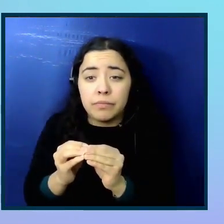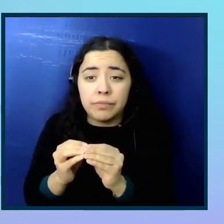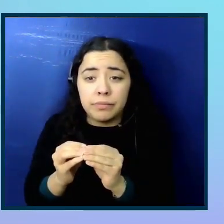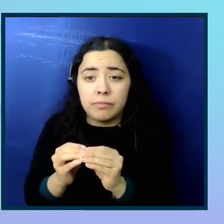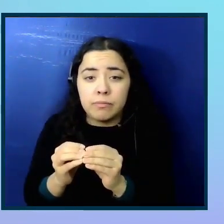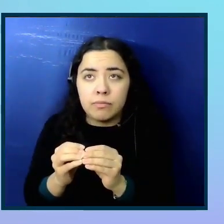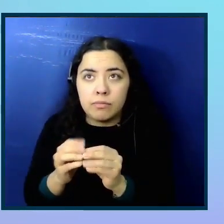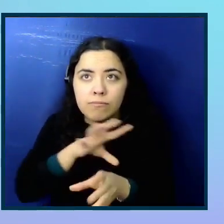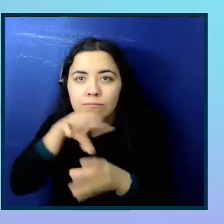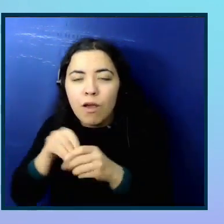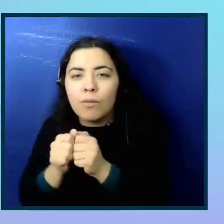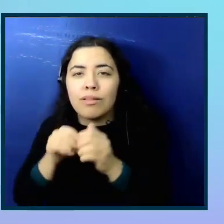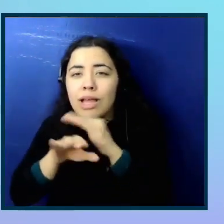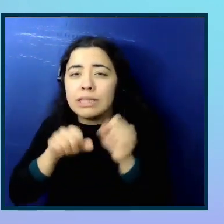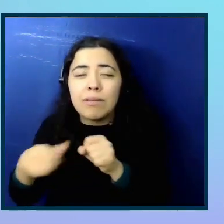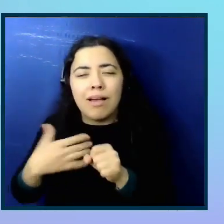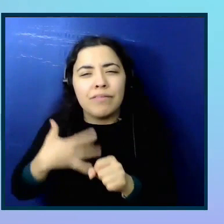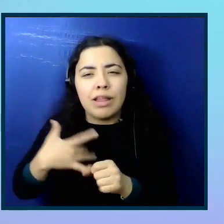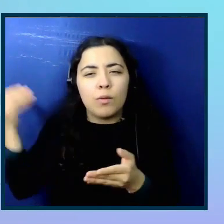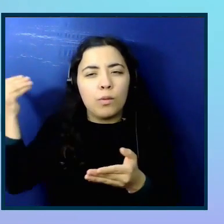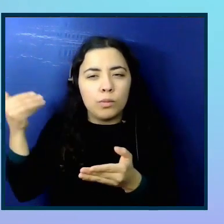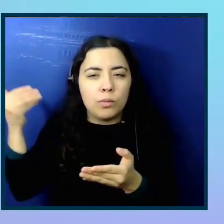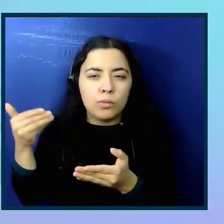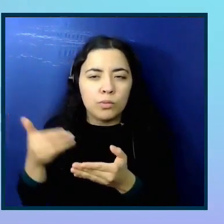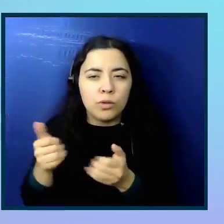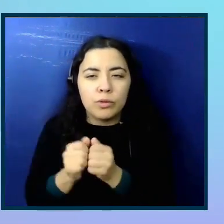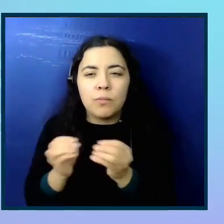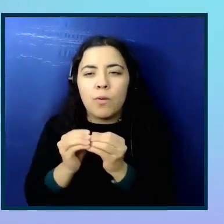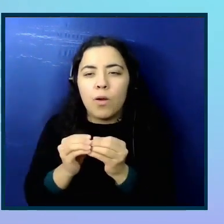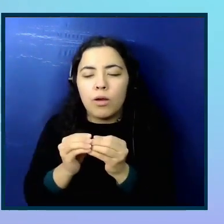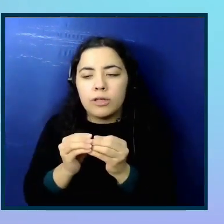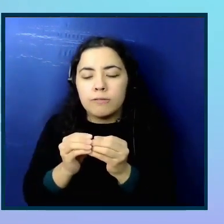And I think we're close, especially like the knowledge share that we continue to do.